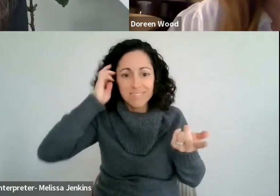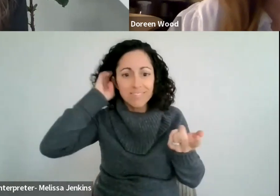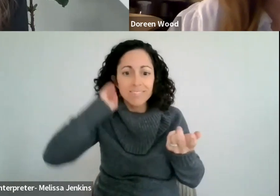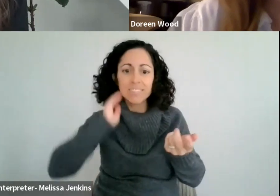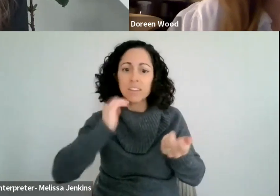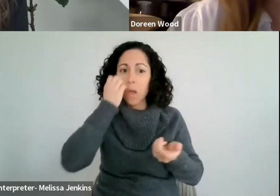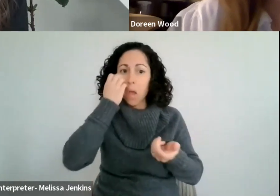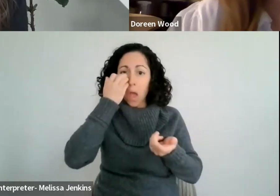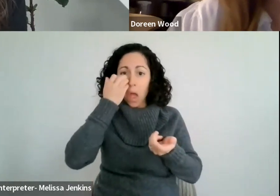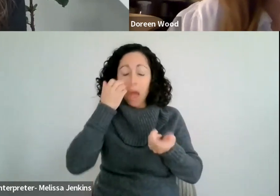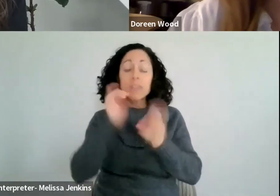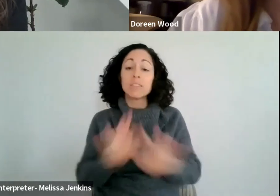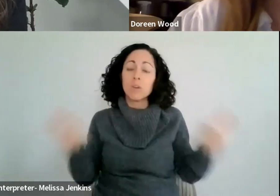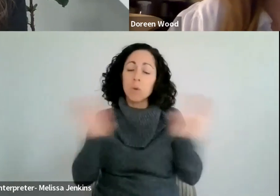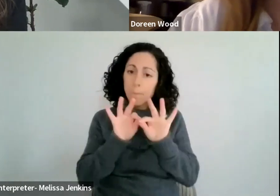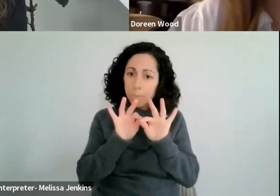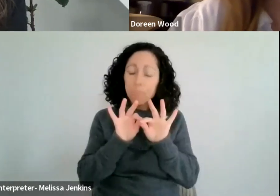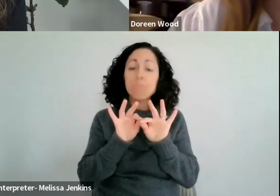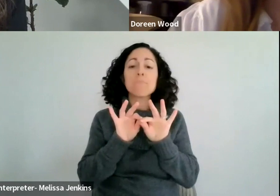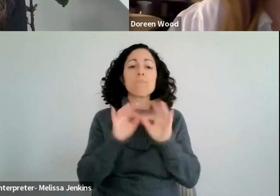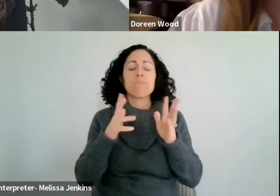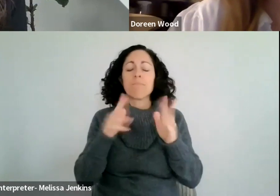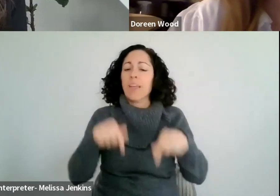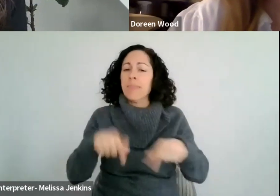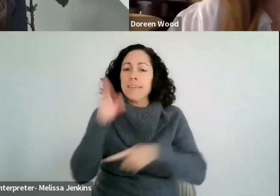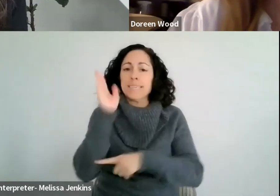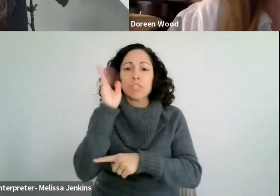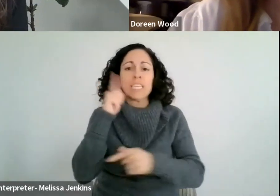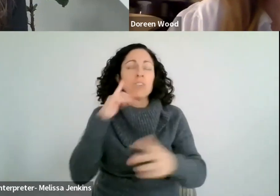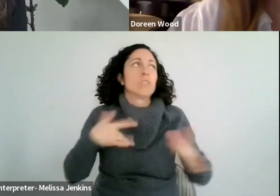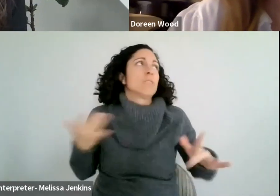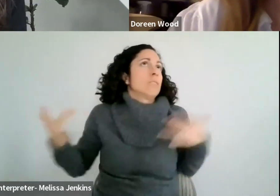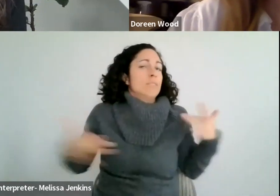That is why I am incredibly excited for this presentation today. For the first time,